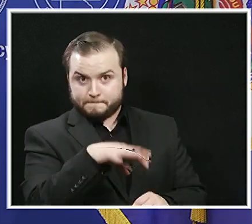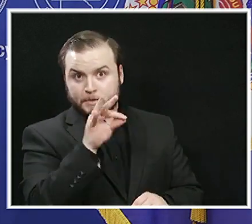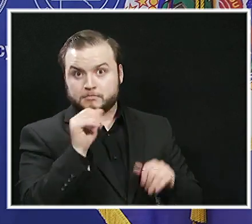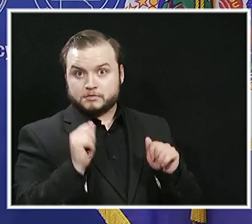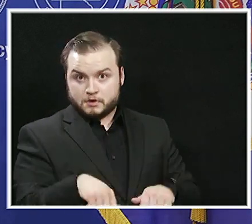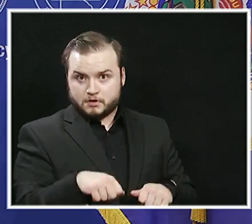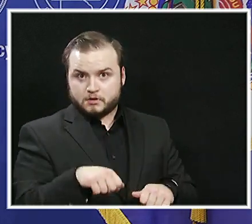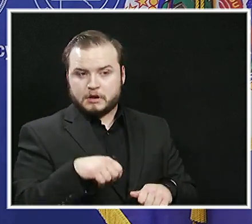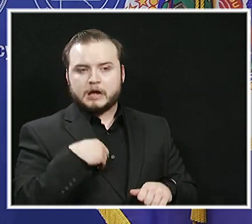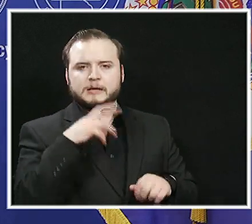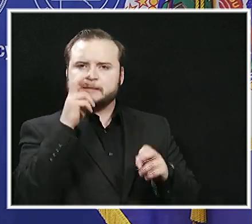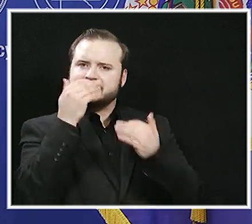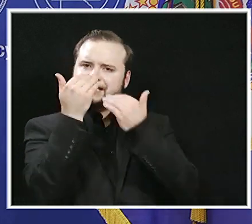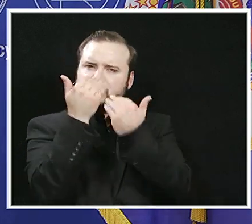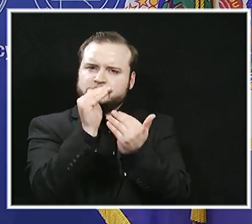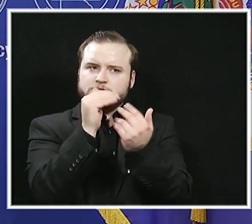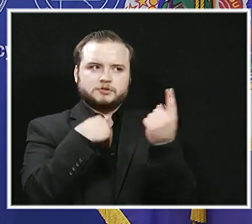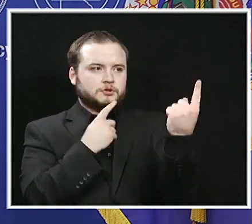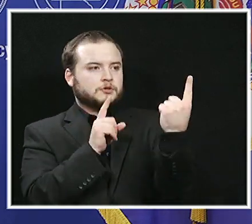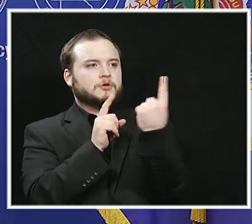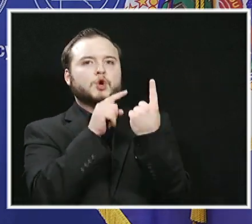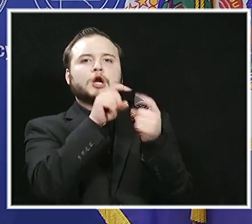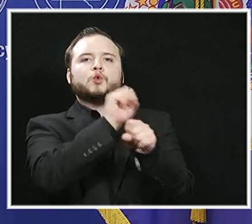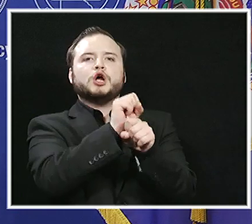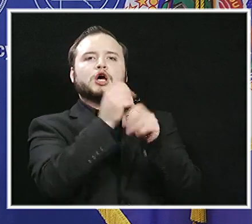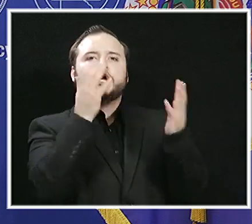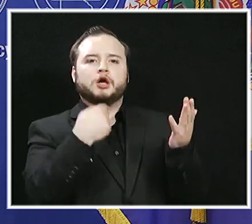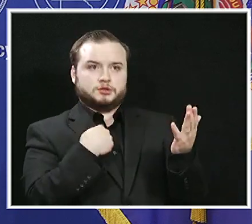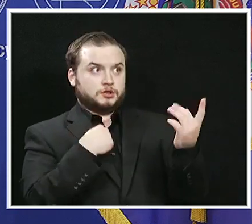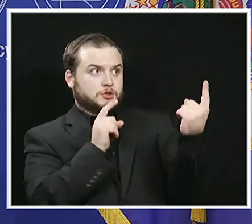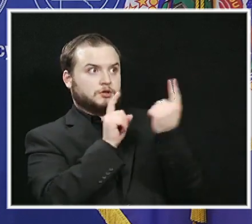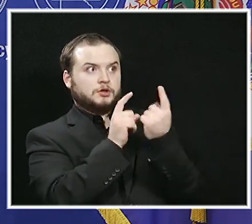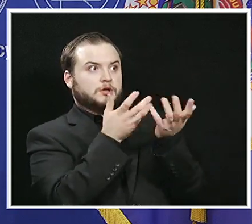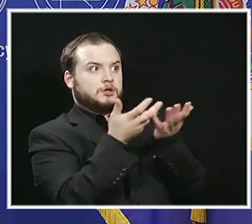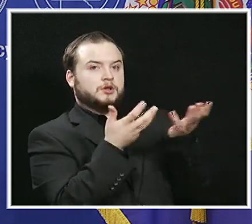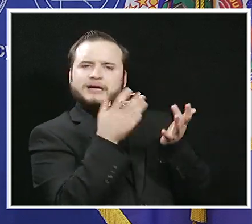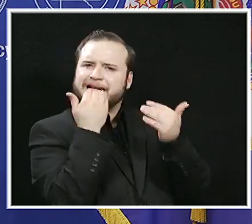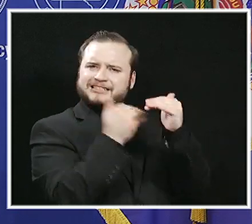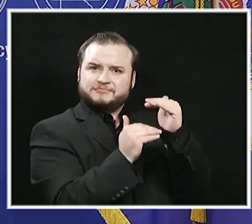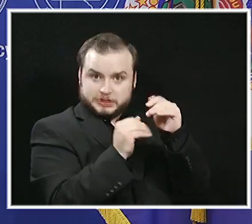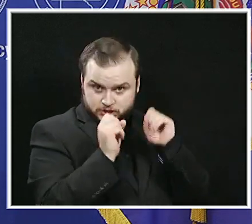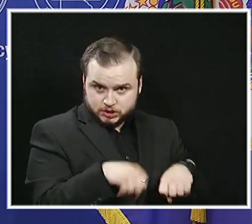maintains or repairs goods that can reasonably be picked up outside by a customer without entering place of business and with limited interaction between the